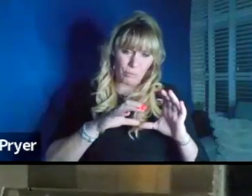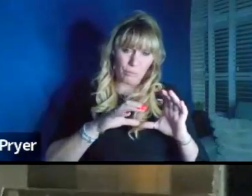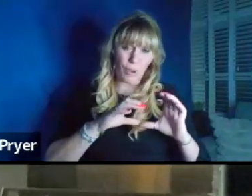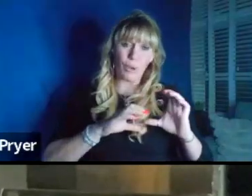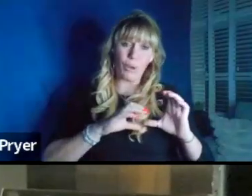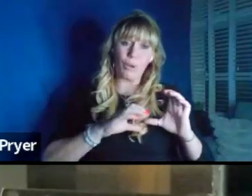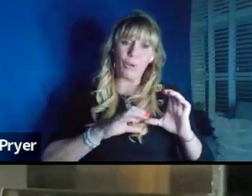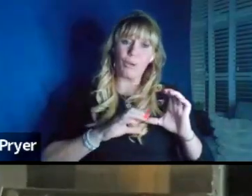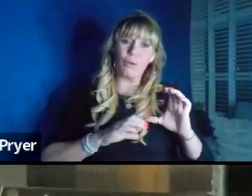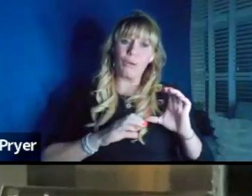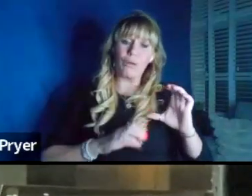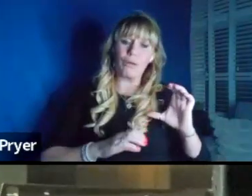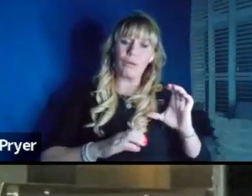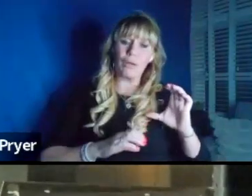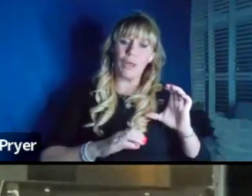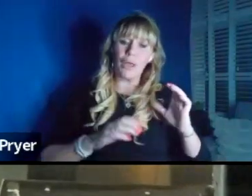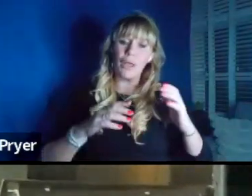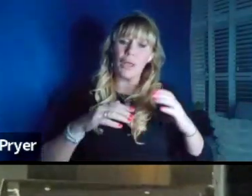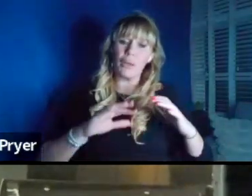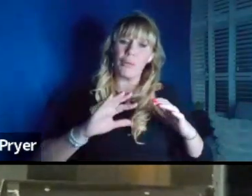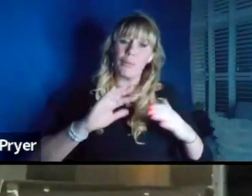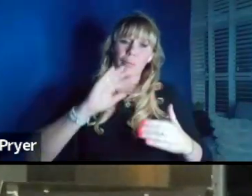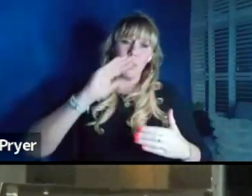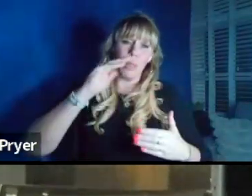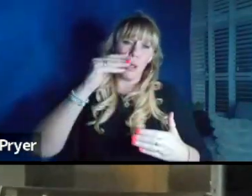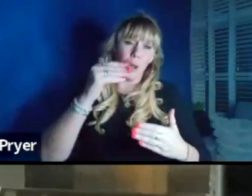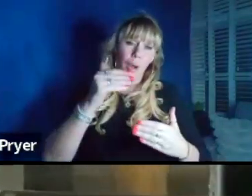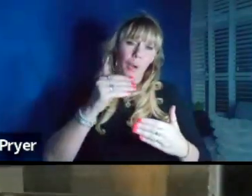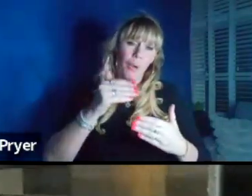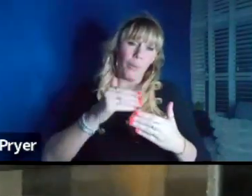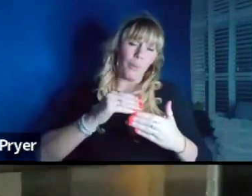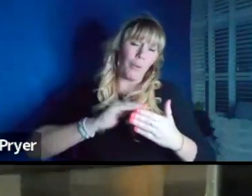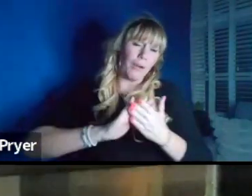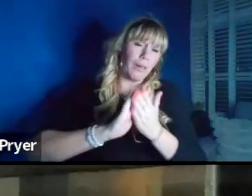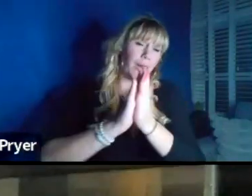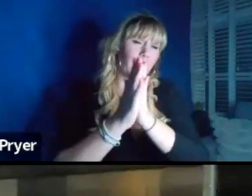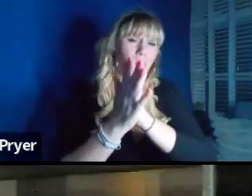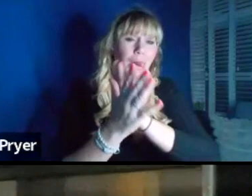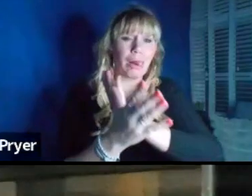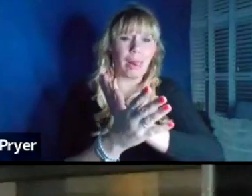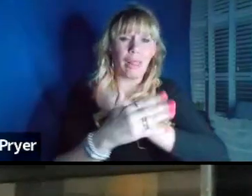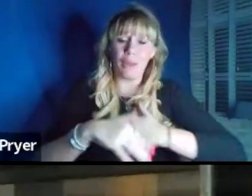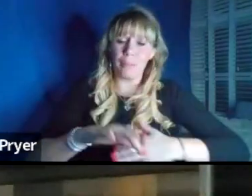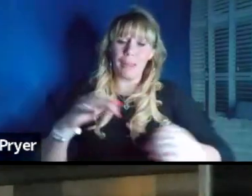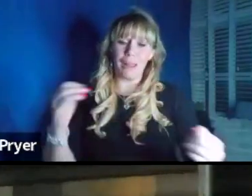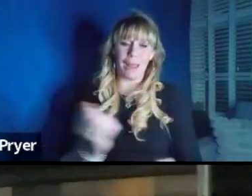is what I need to make me